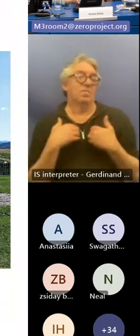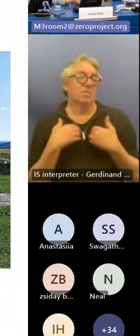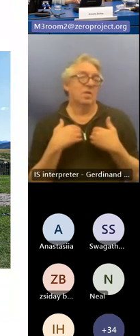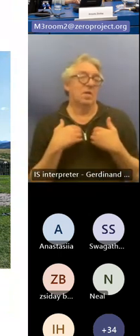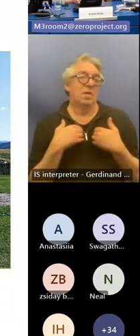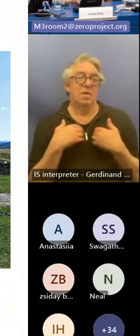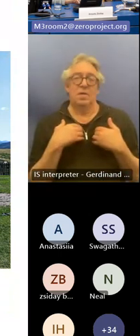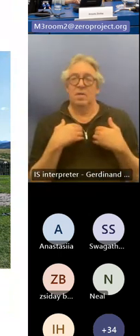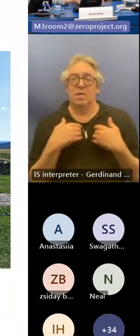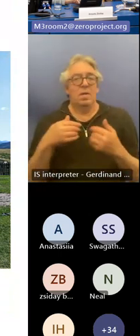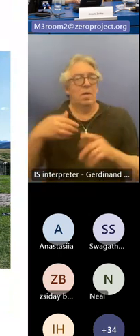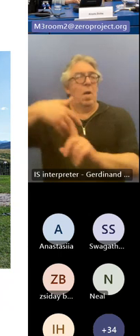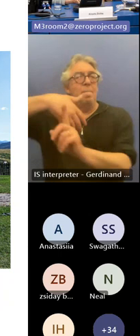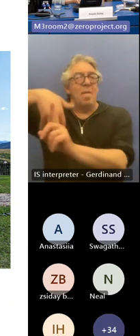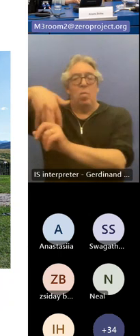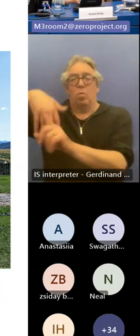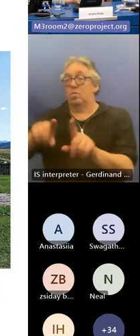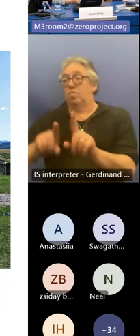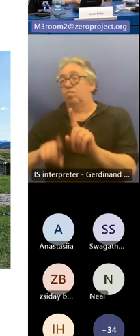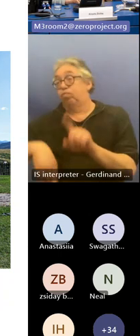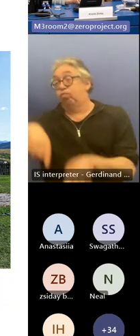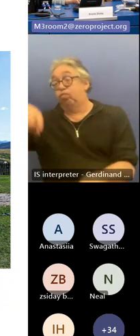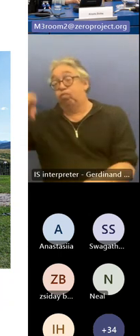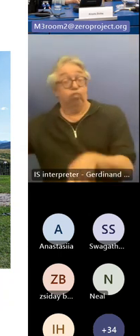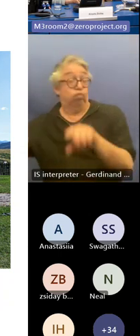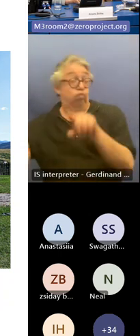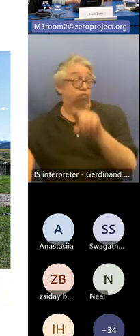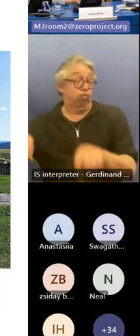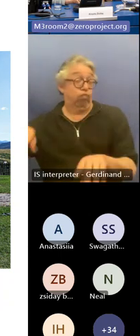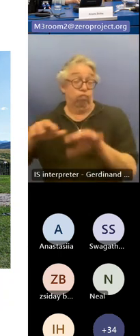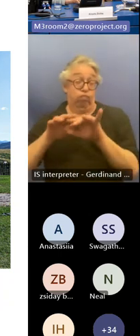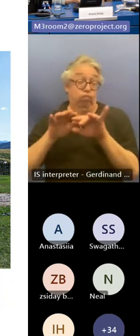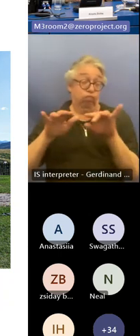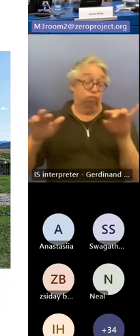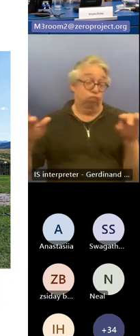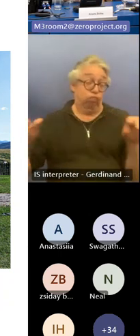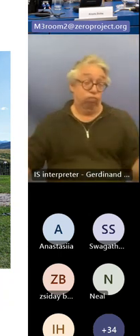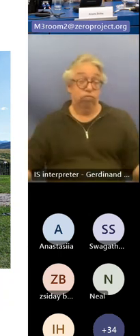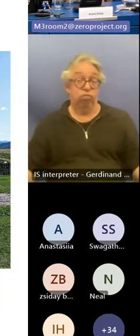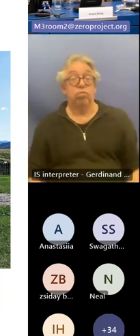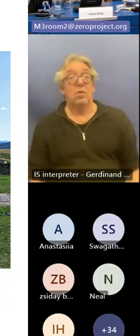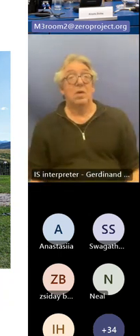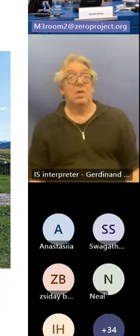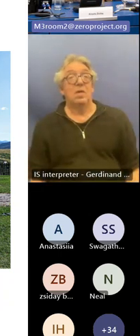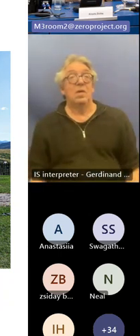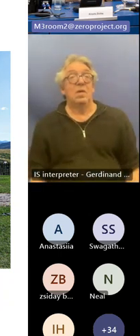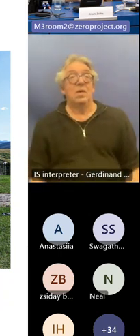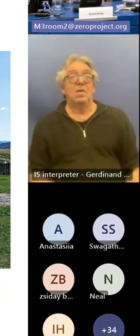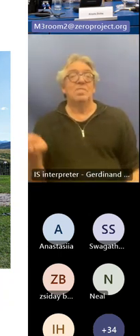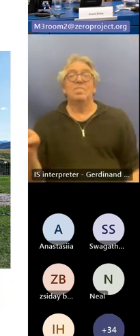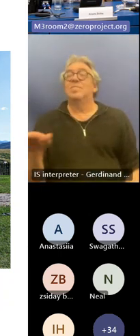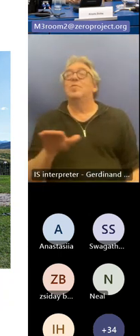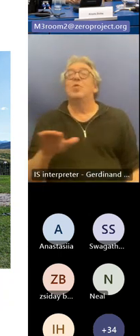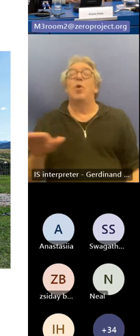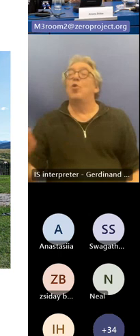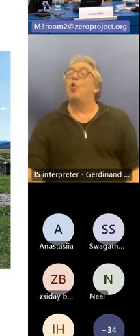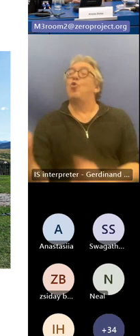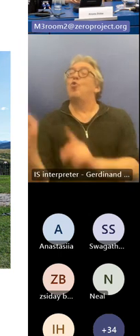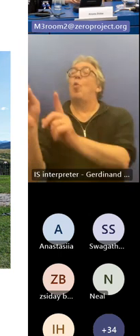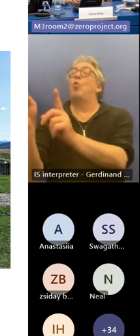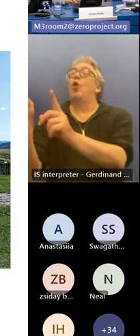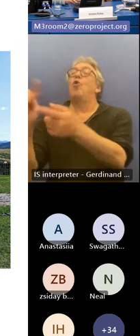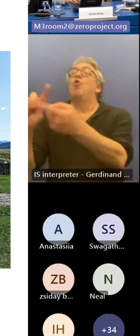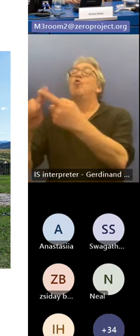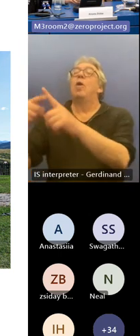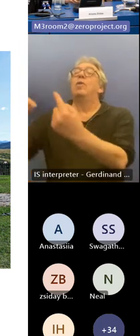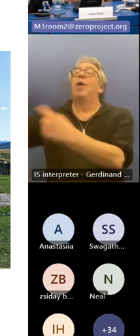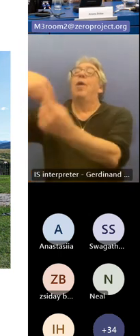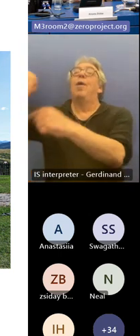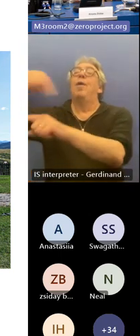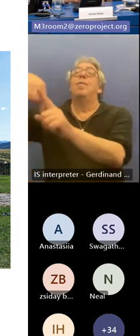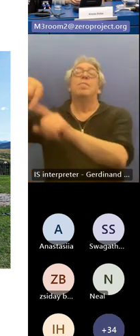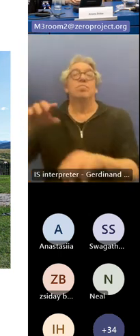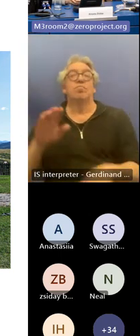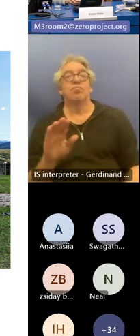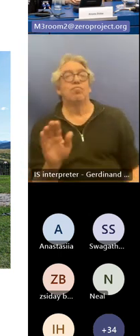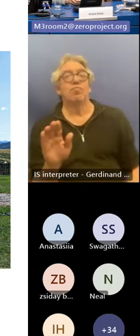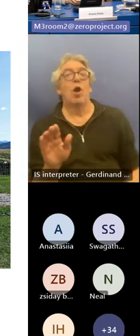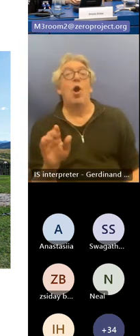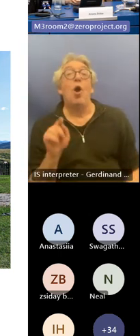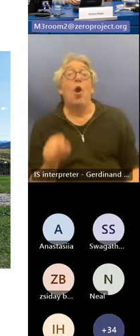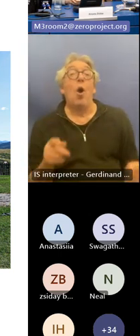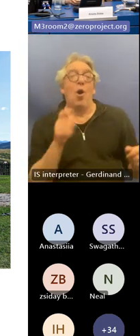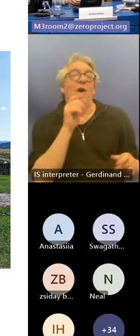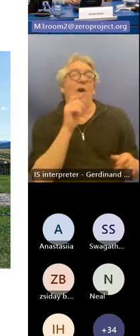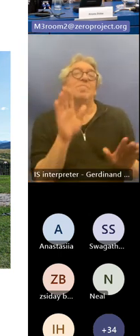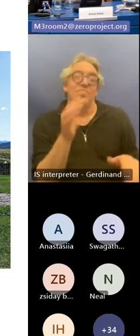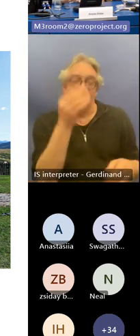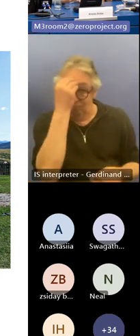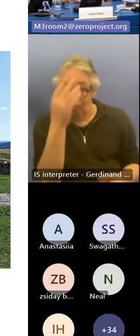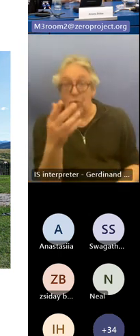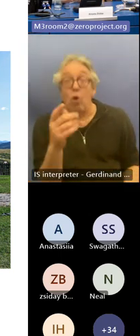can be super diverse. In Hungary, they go to the same school if they had, for example, not seeing,